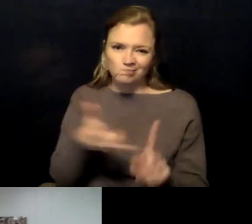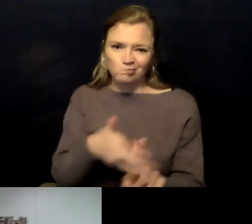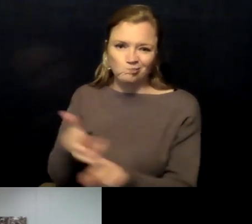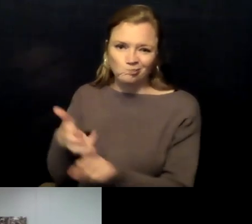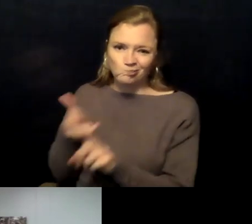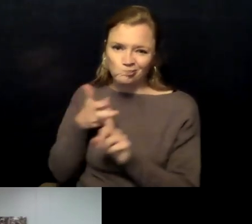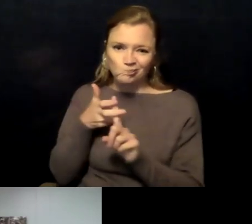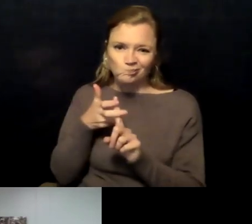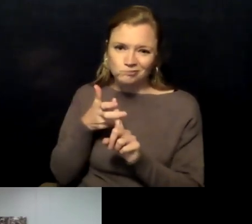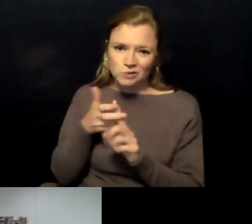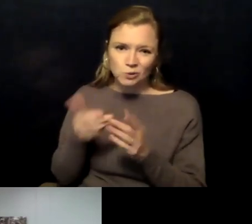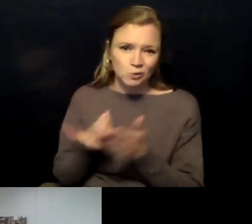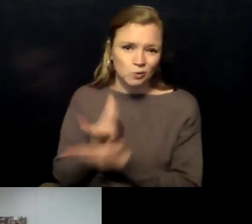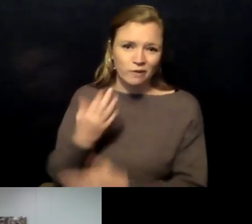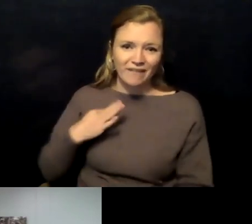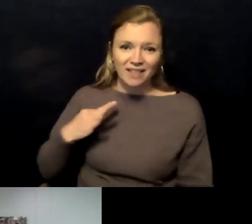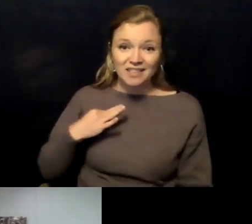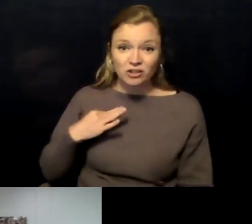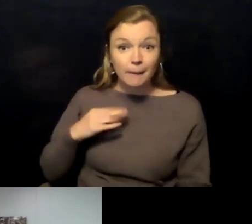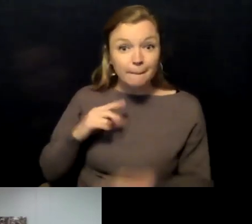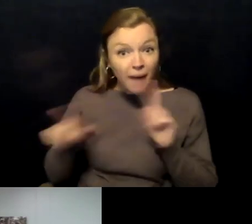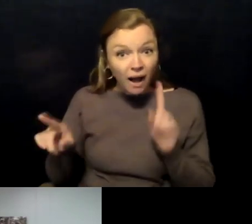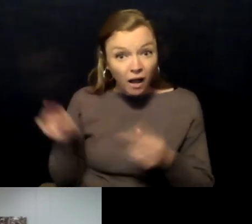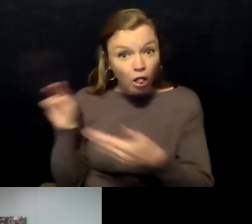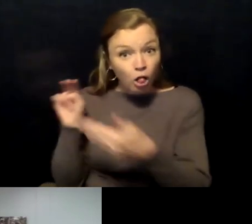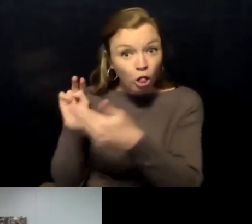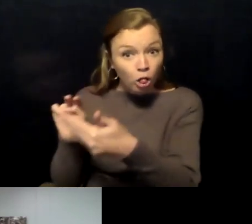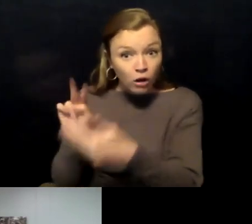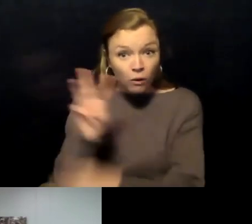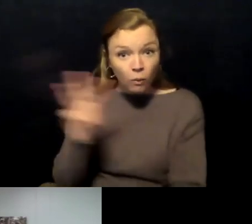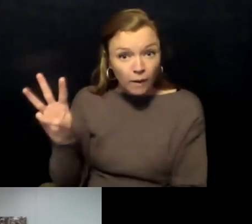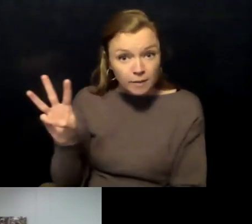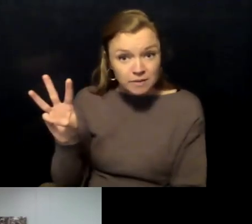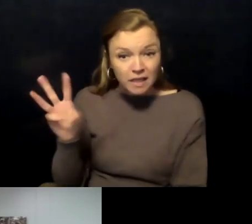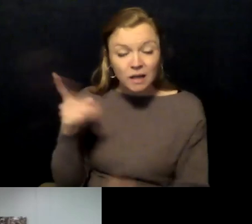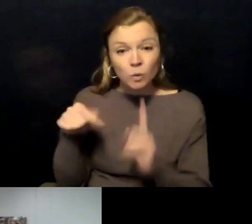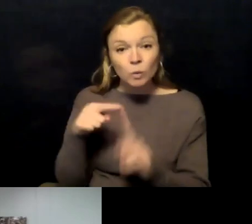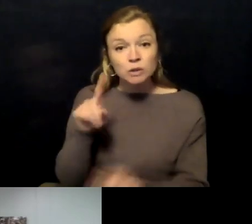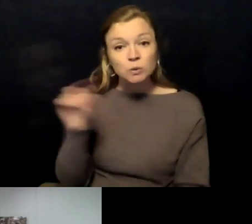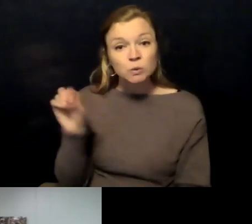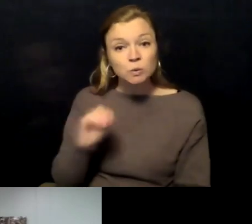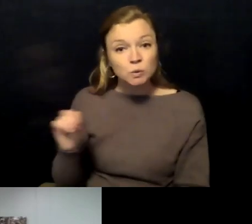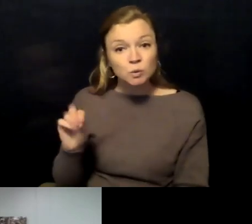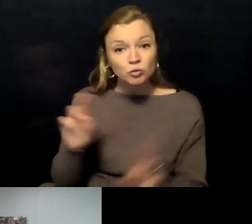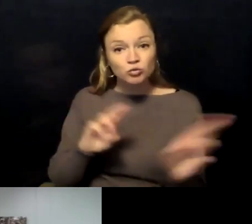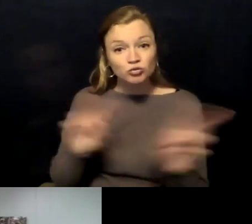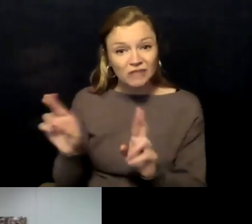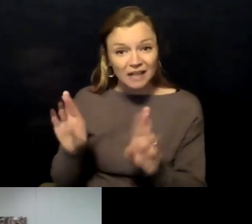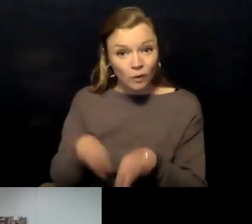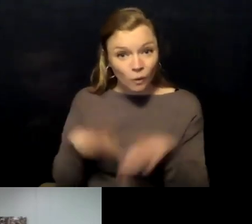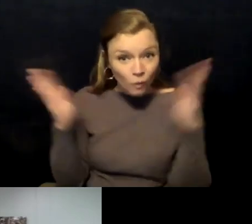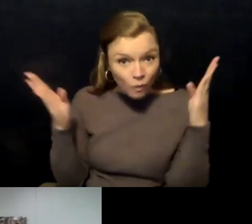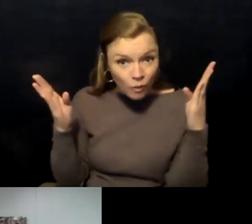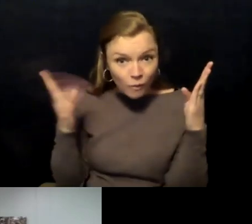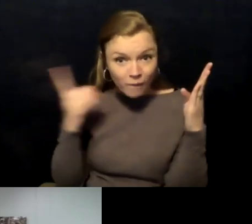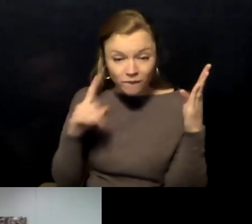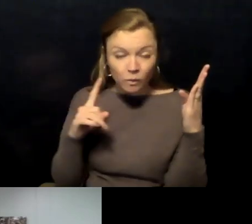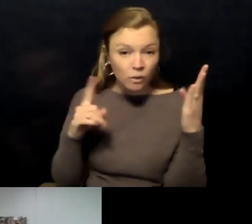when the zoo is ready to reopen to the general public, I'm sure we will start recruiting